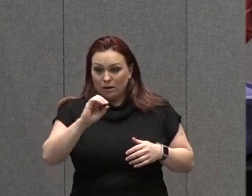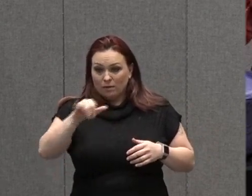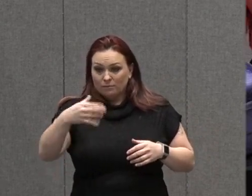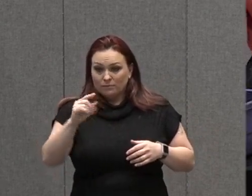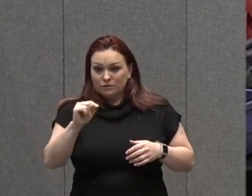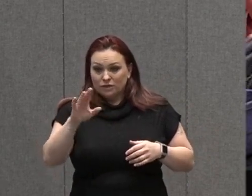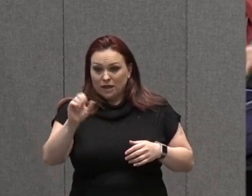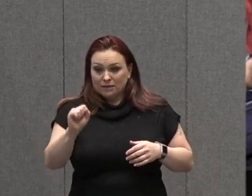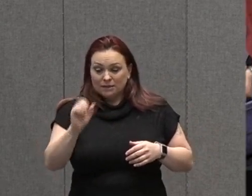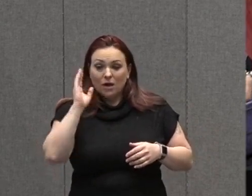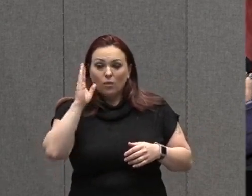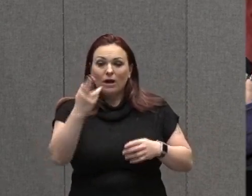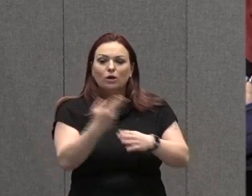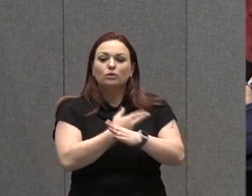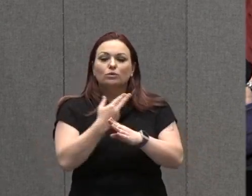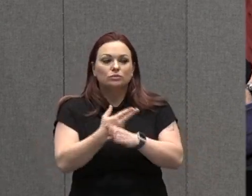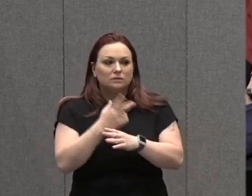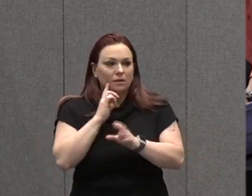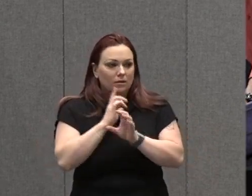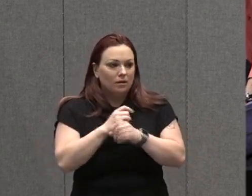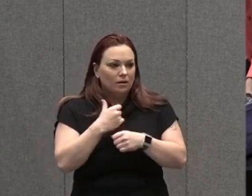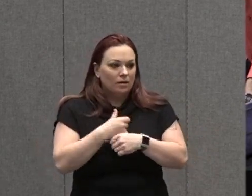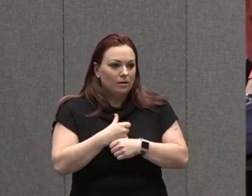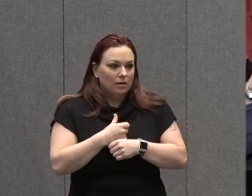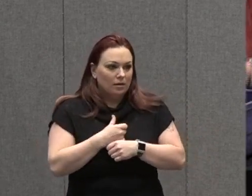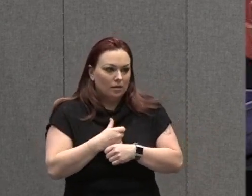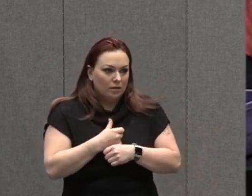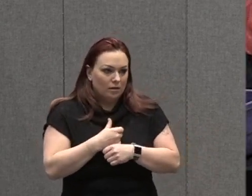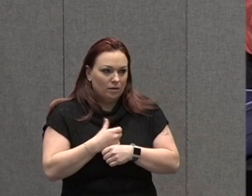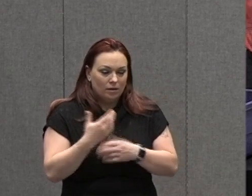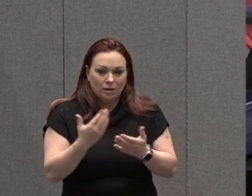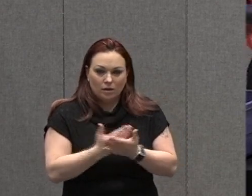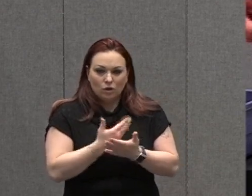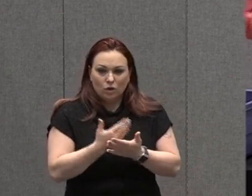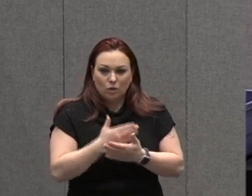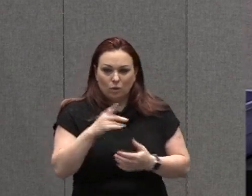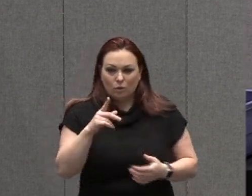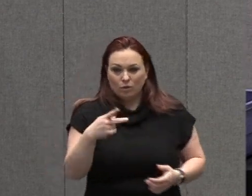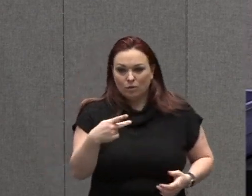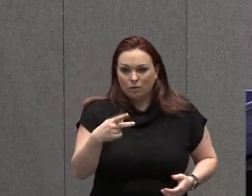and we're gonna use them to make a new pattern. A new rhythm.